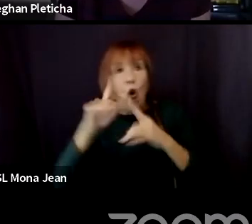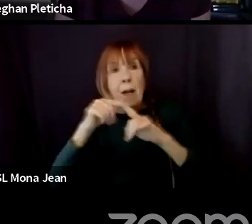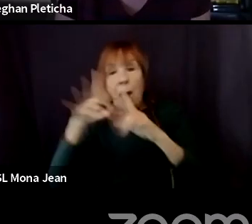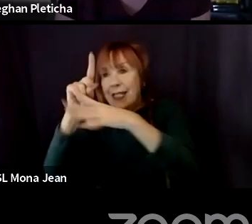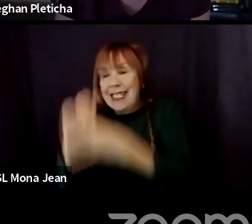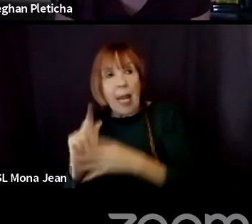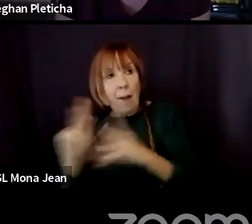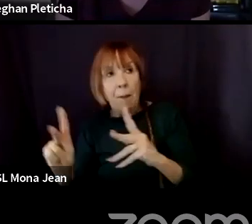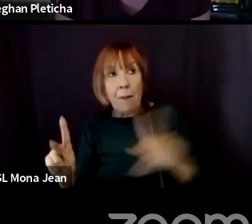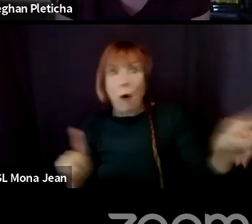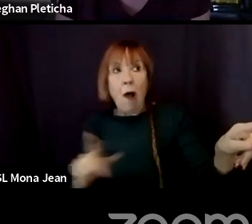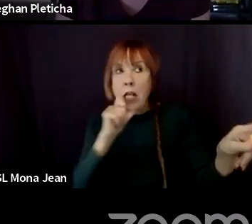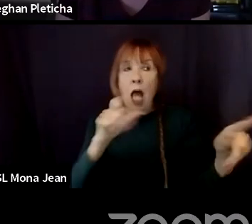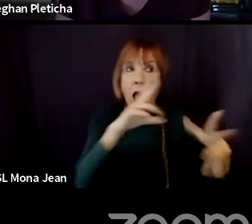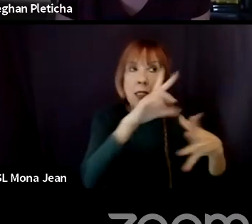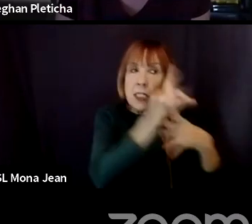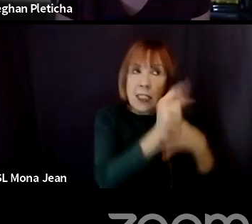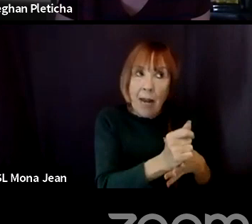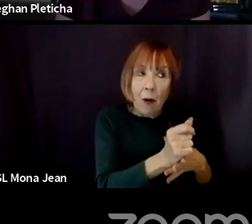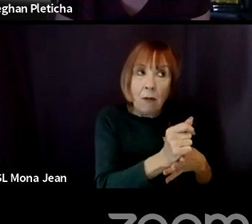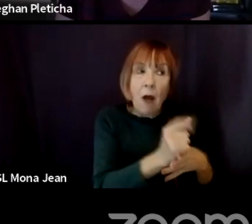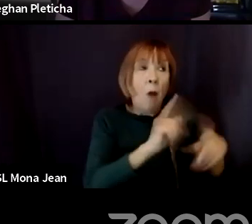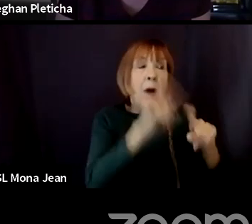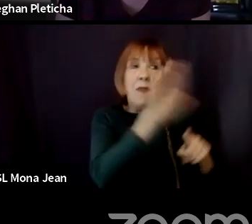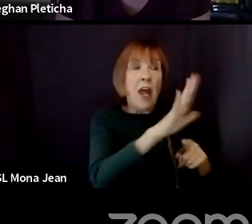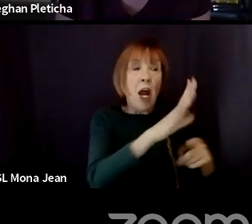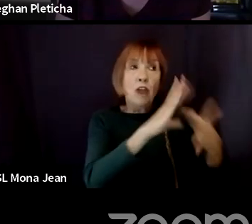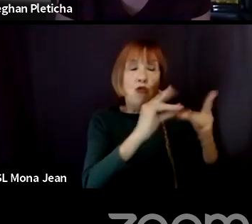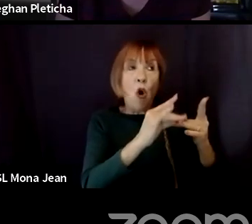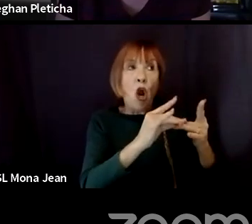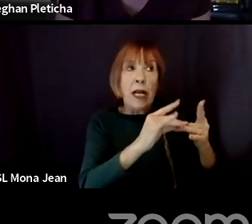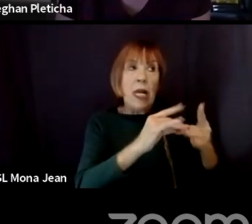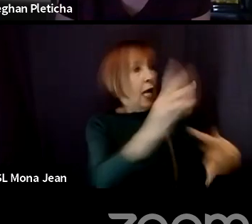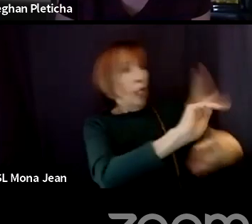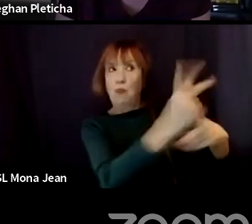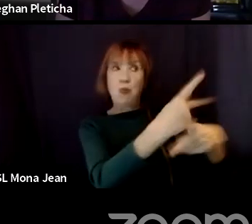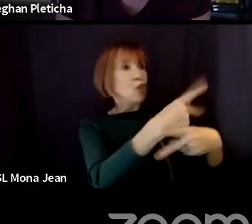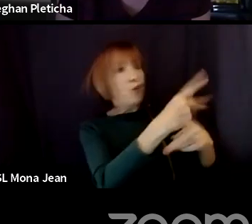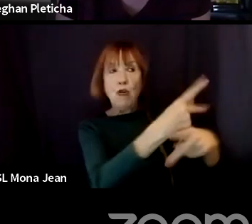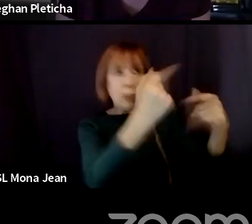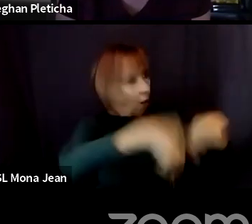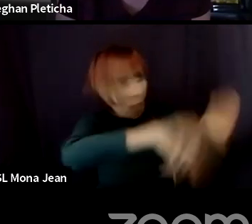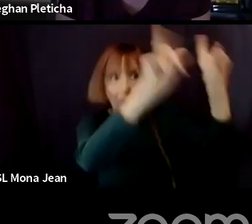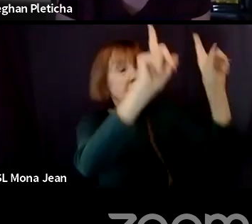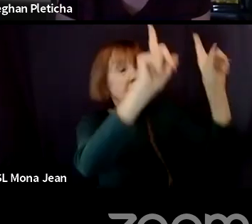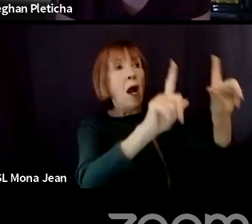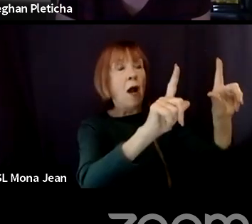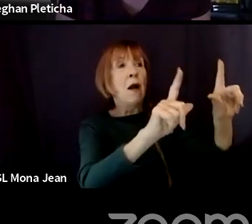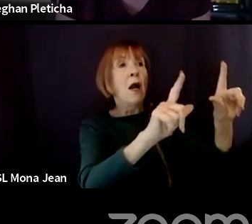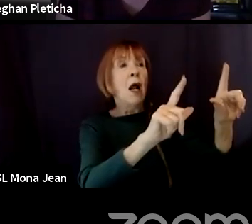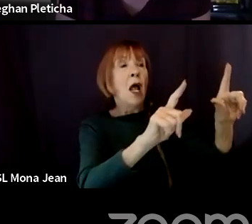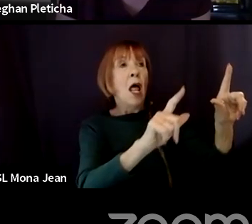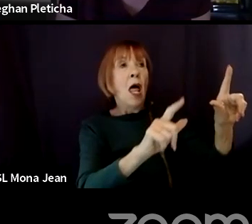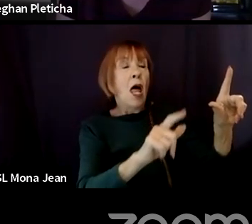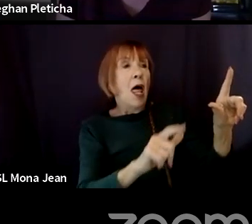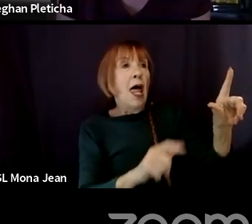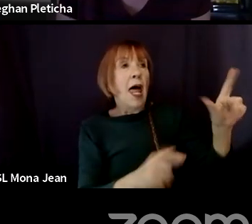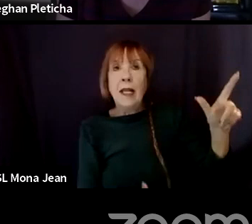And yeah, so there plenty of bigwigs who make their living telling other people's stories